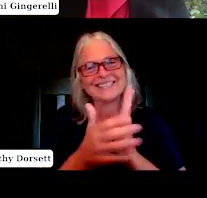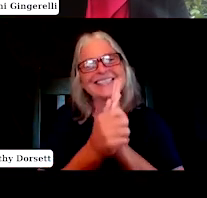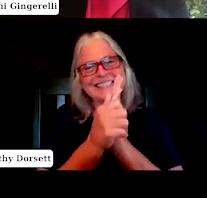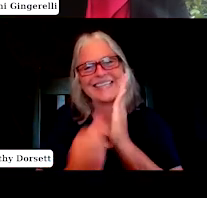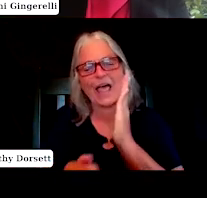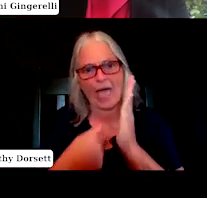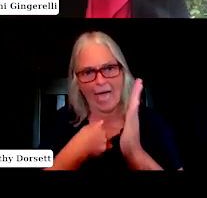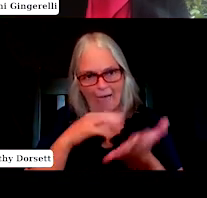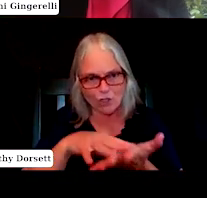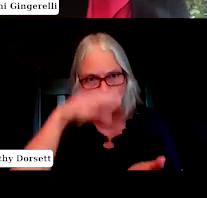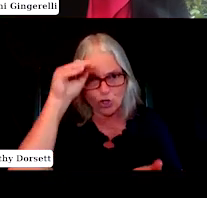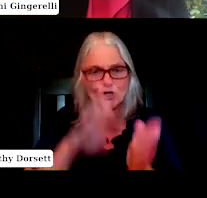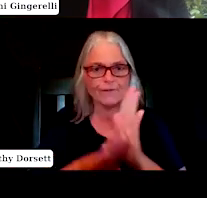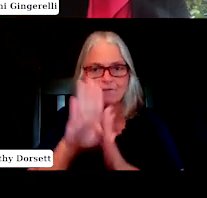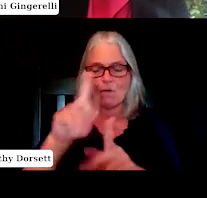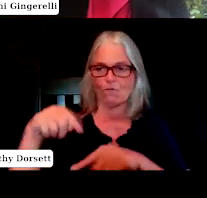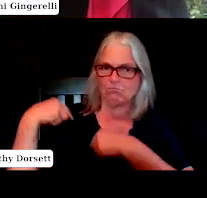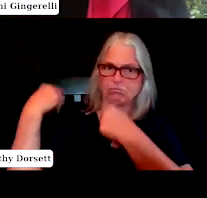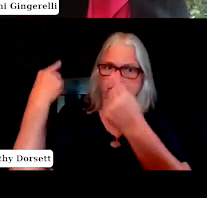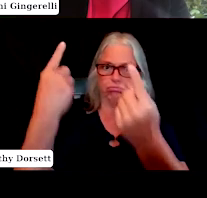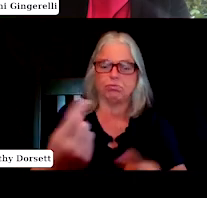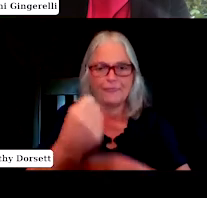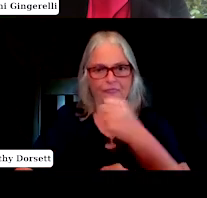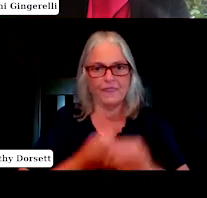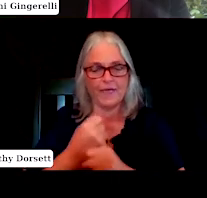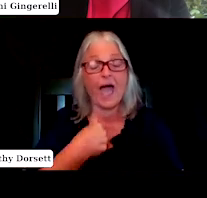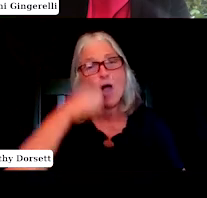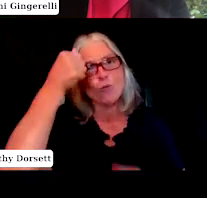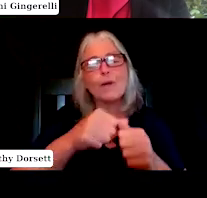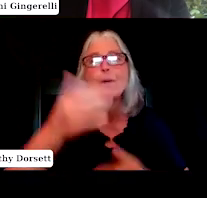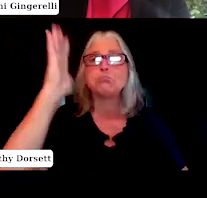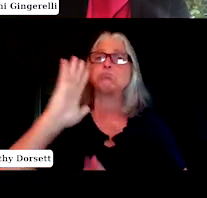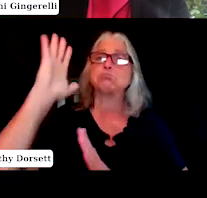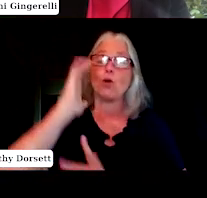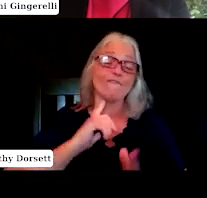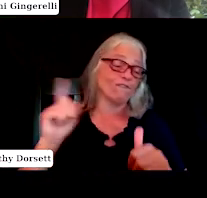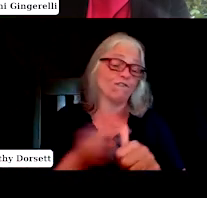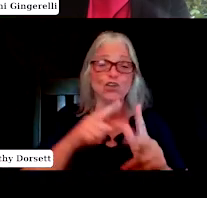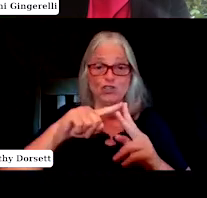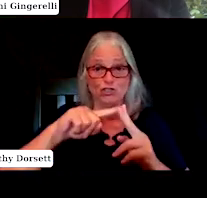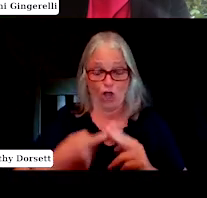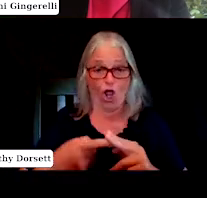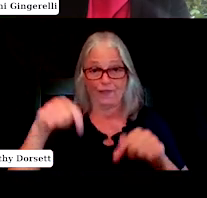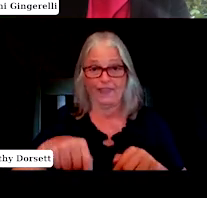I've learned to develop over the years. I remember years ago, when we 1st started this journey.